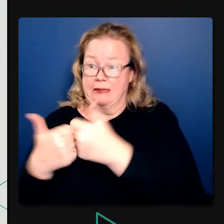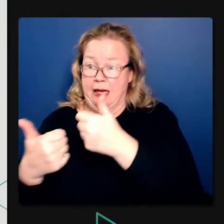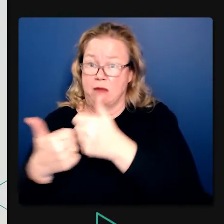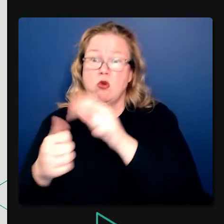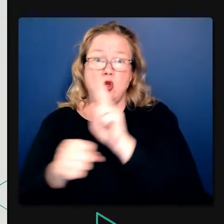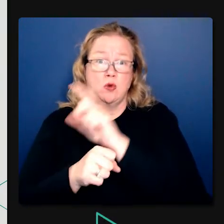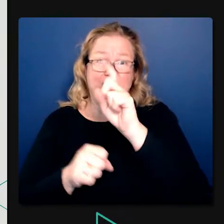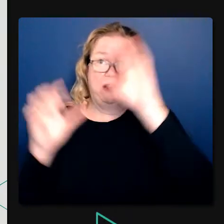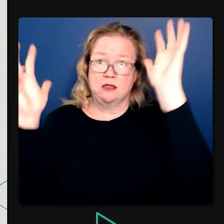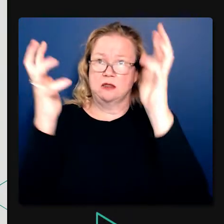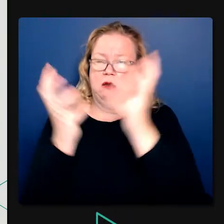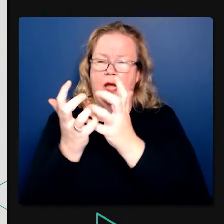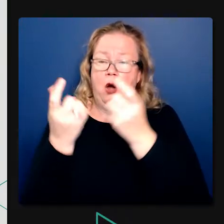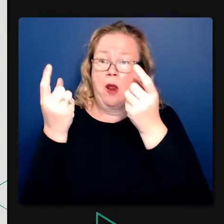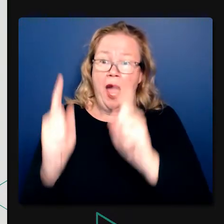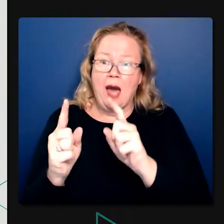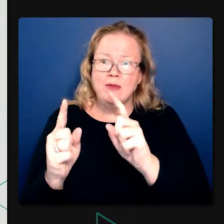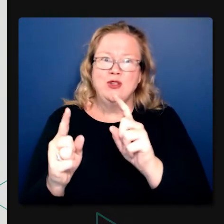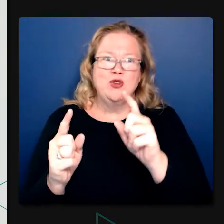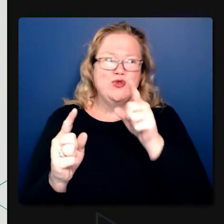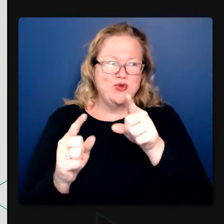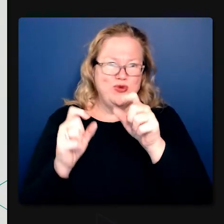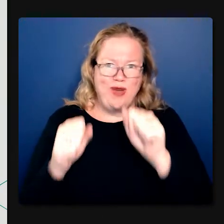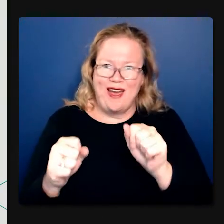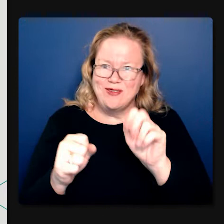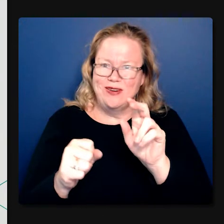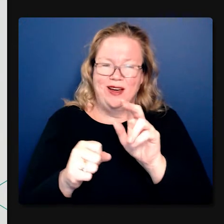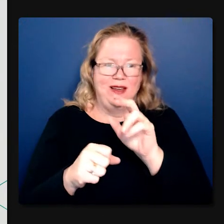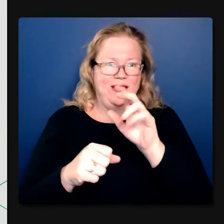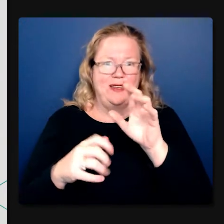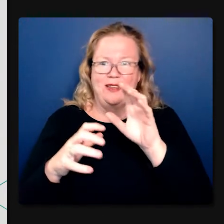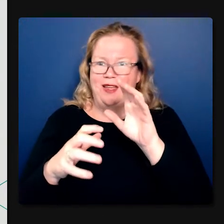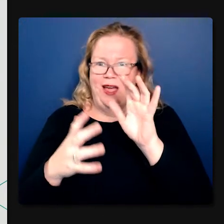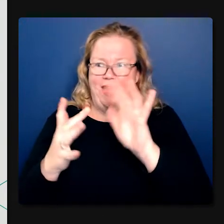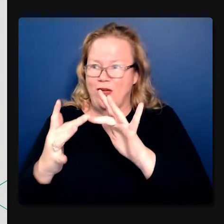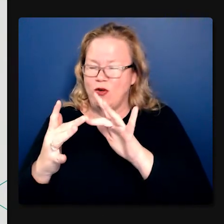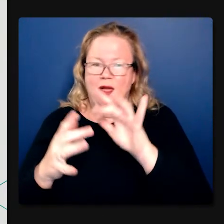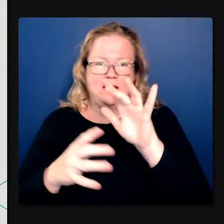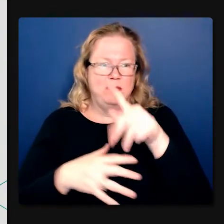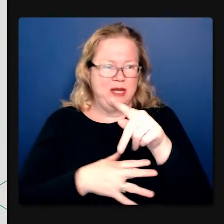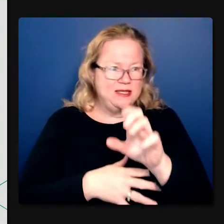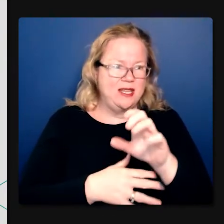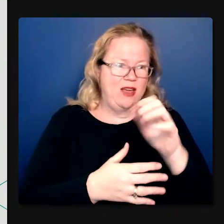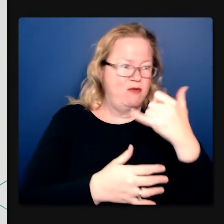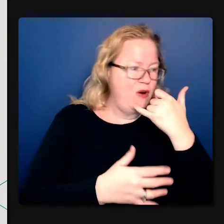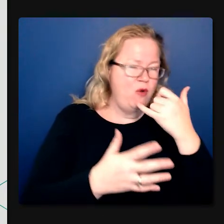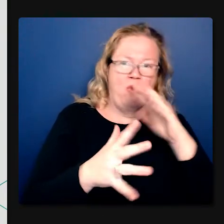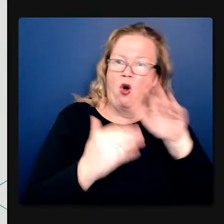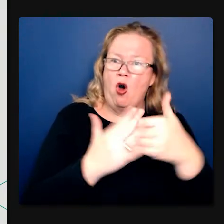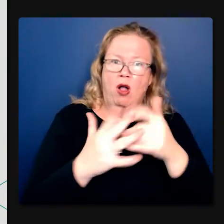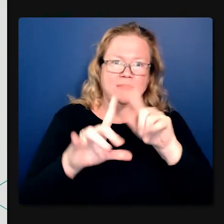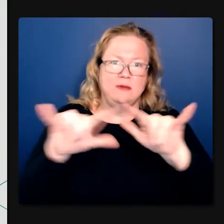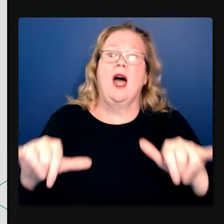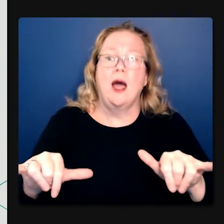and use X cloud, suddenly you have a browser build, a PC build, and a mobile build. If you've ever developed with mobile,